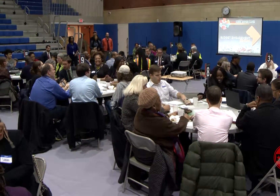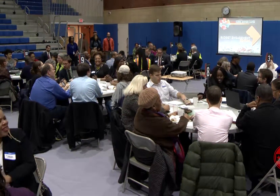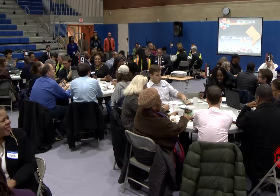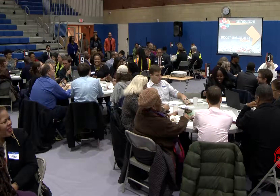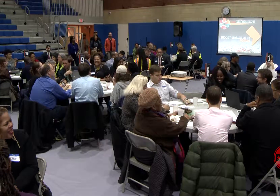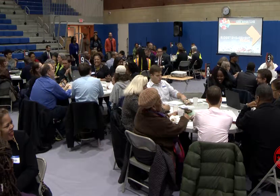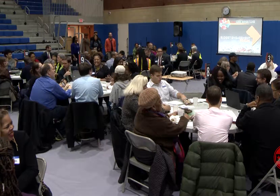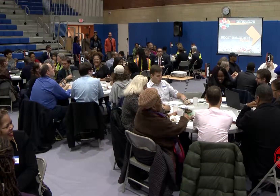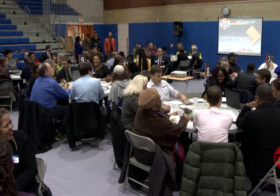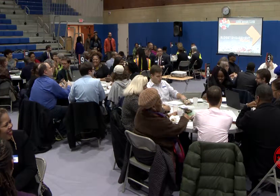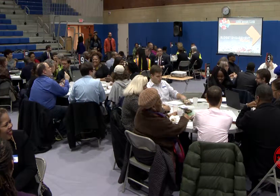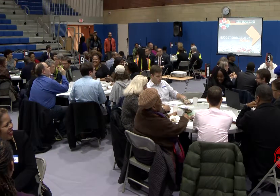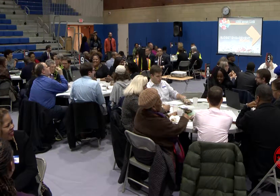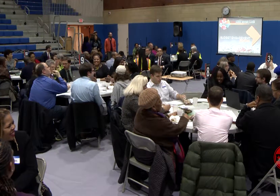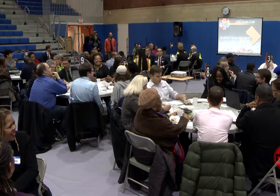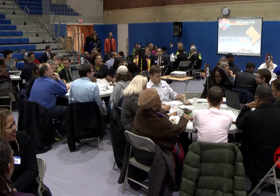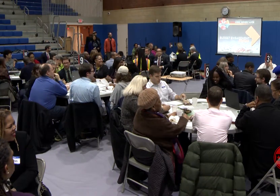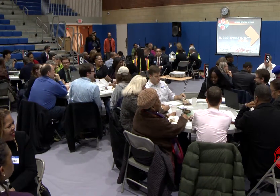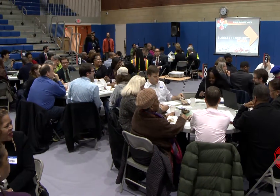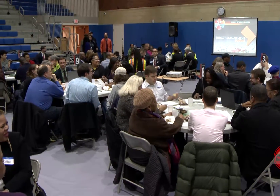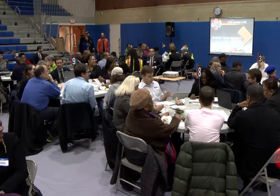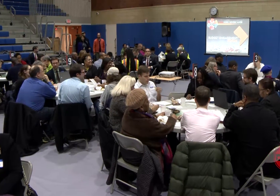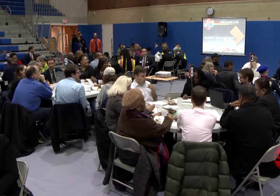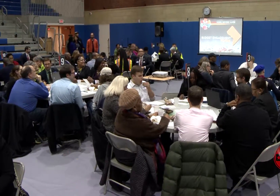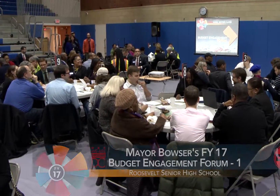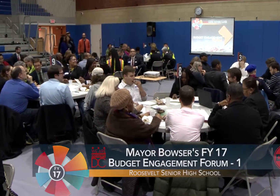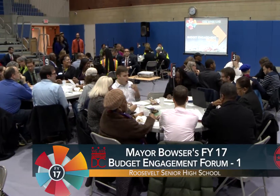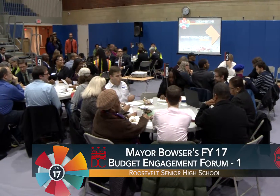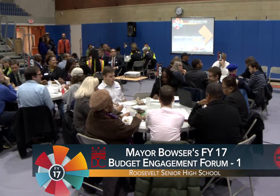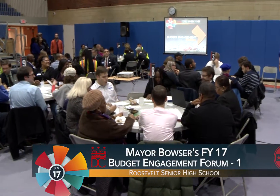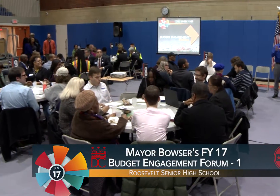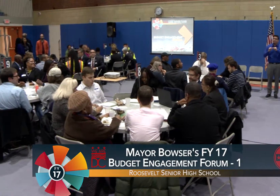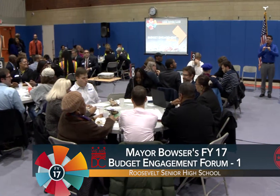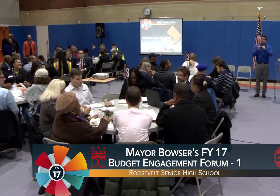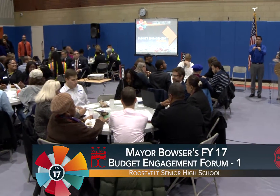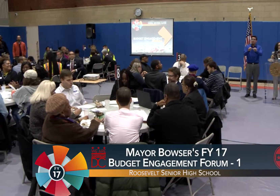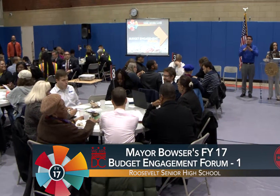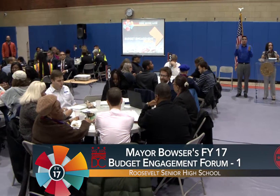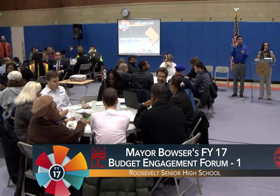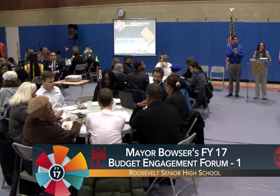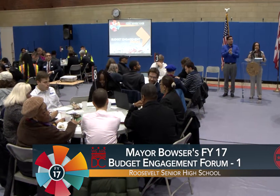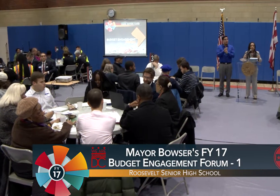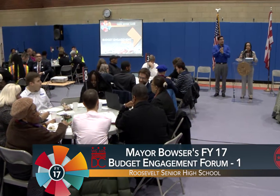GOING, RIGHT? HEALTH AND HUMAN SERVICES?